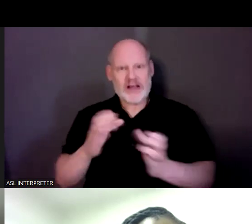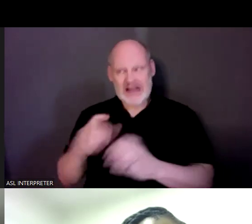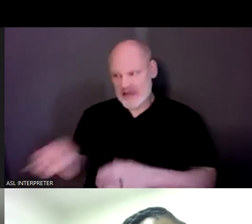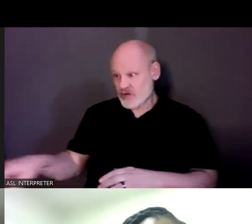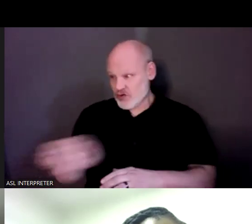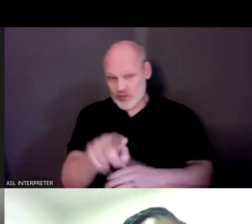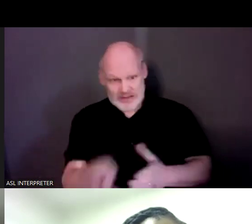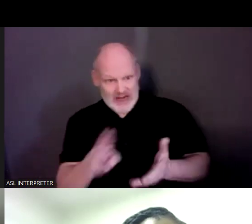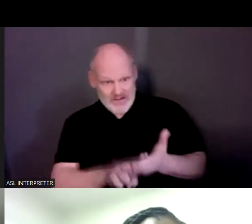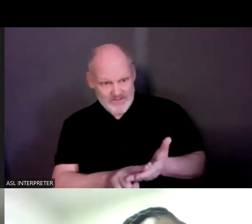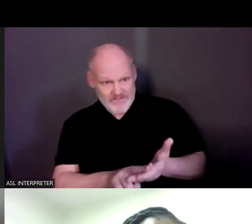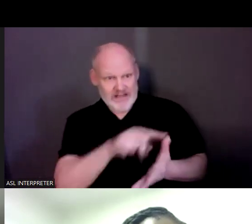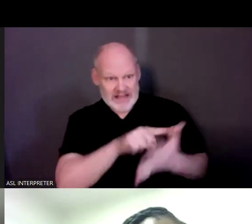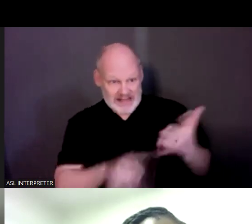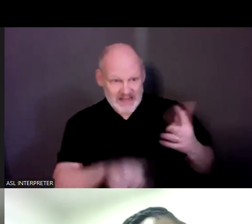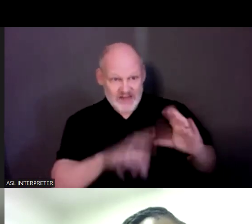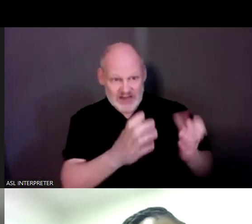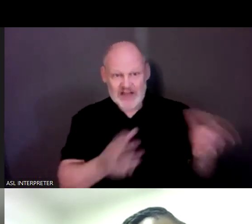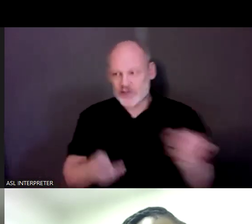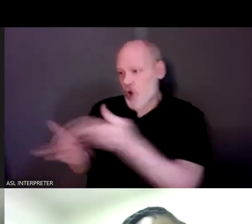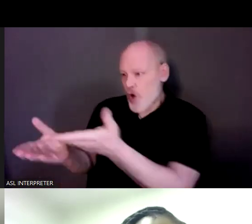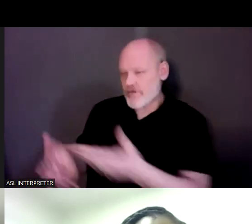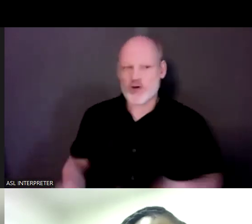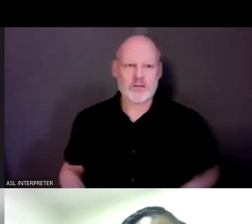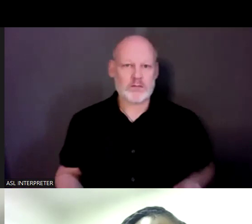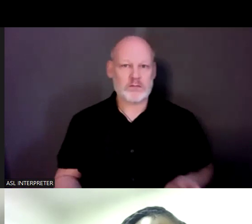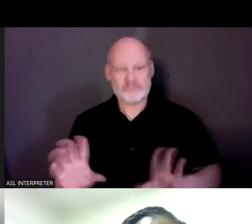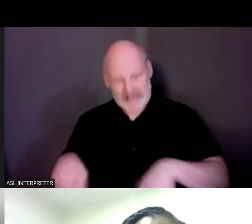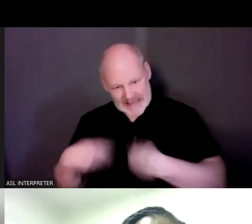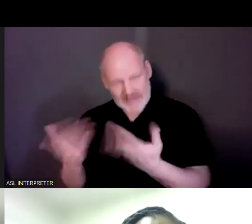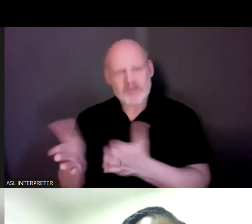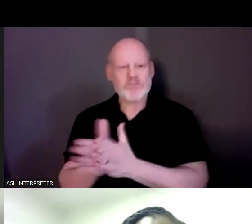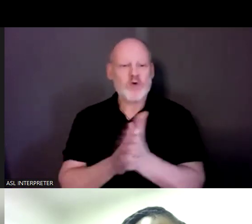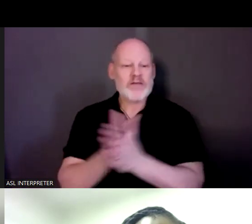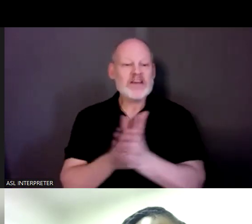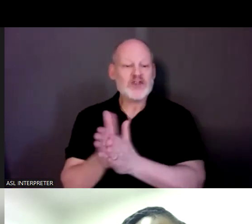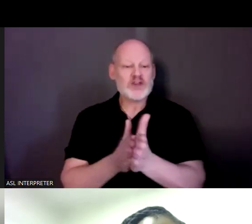the classes that we offer and so that gives a motivation to the work that we're doing,